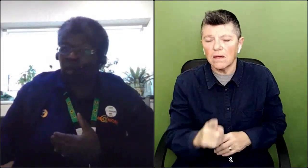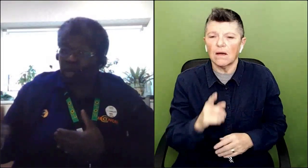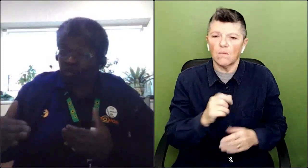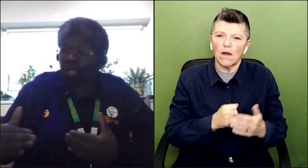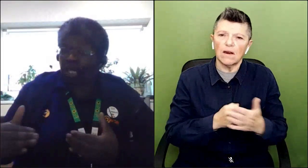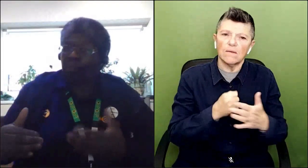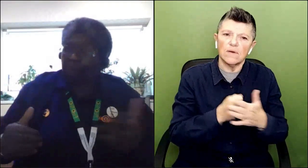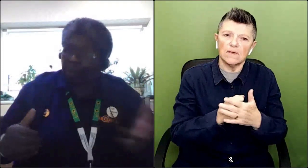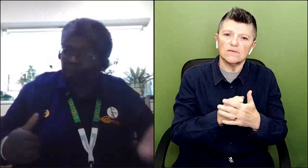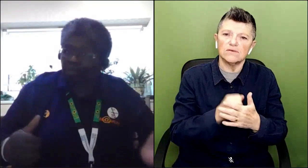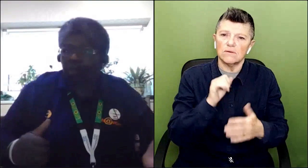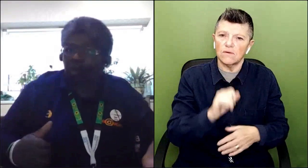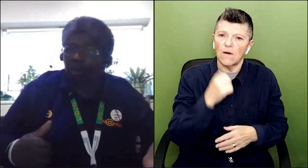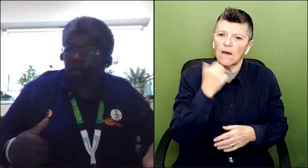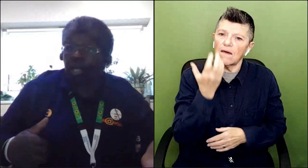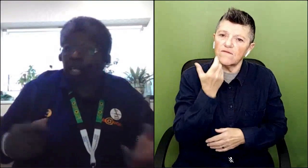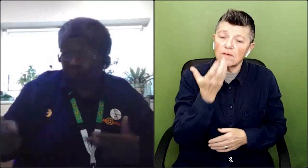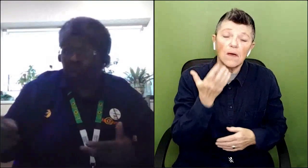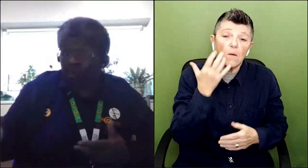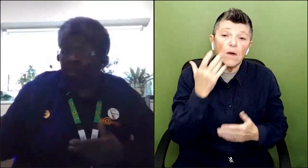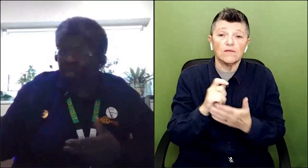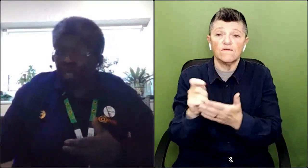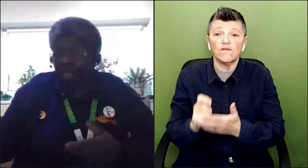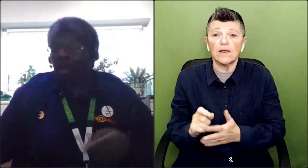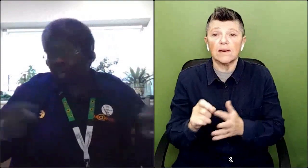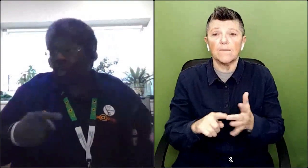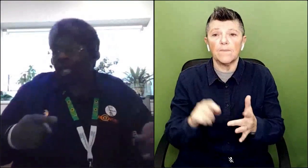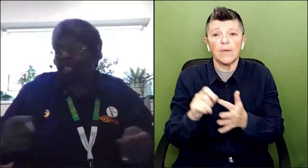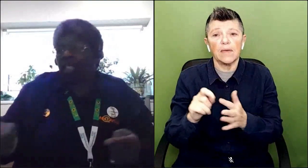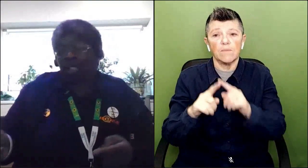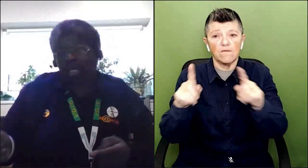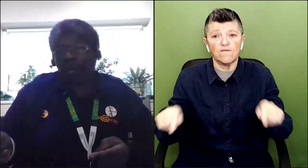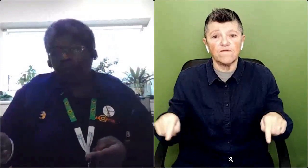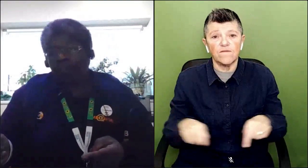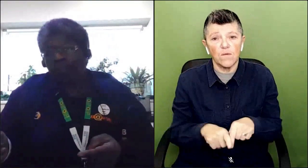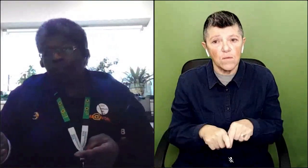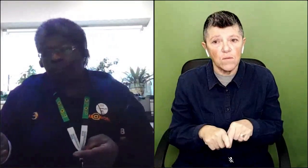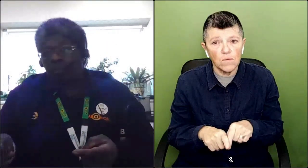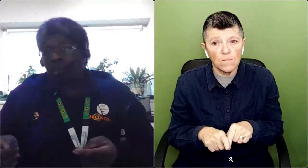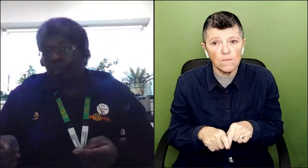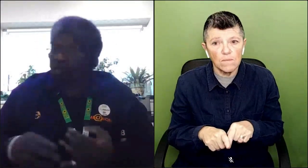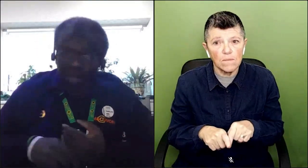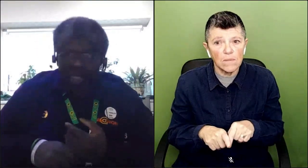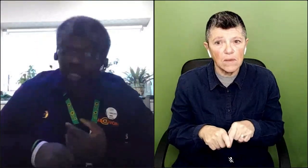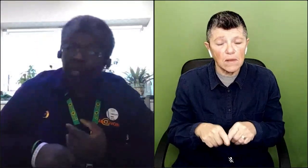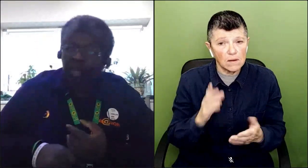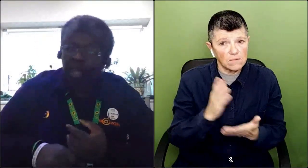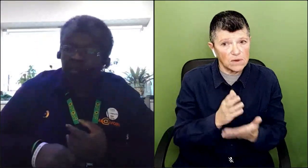When you fill in a PIP form, are they not asking the same? You're looking for medical evidence.